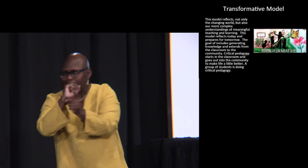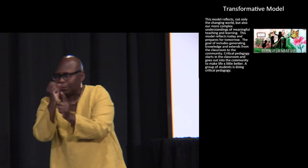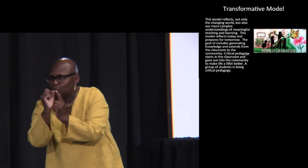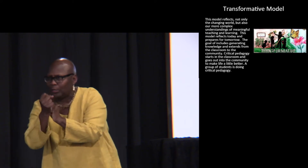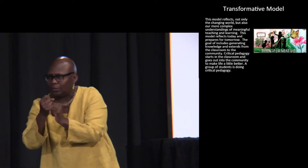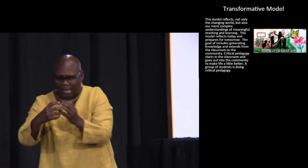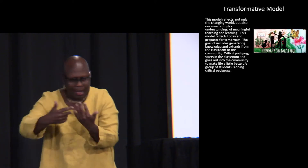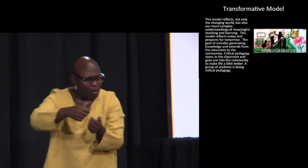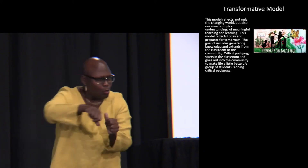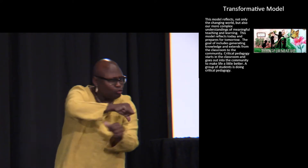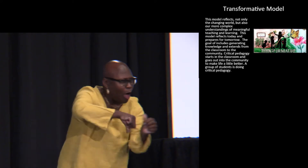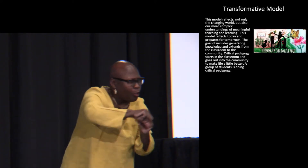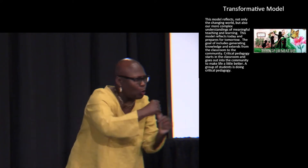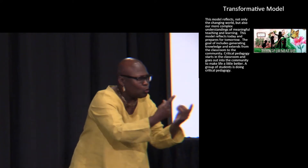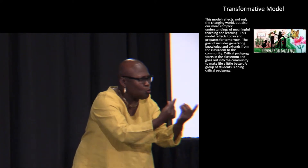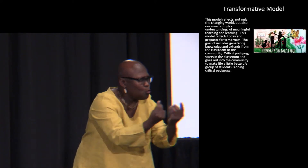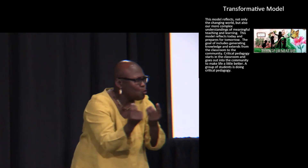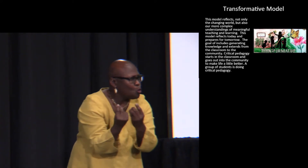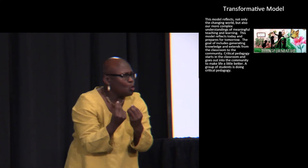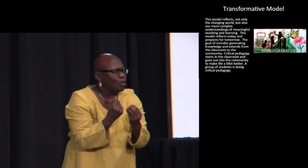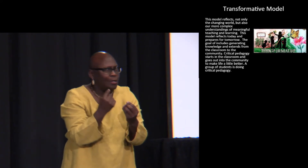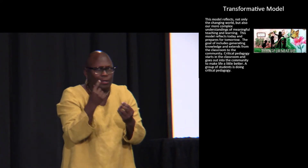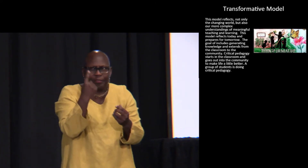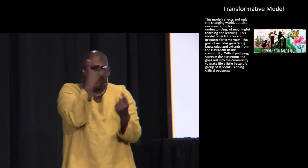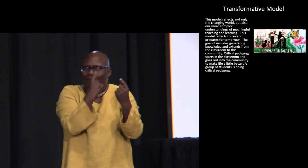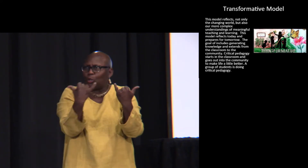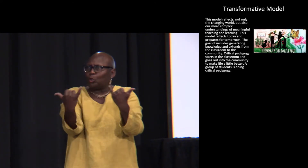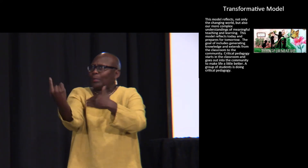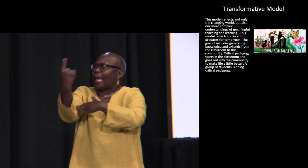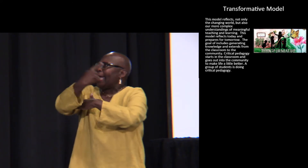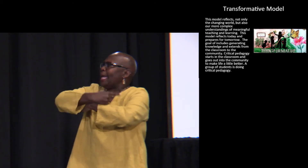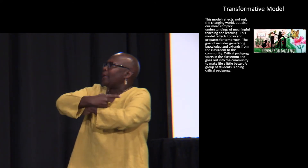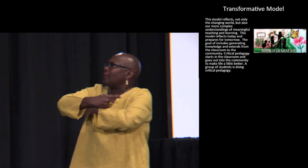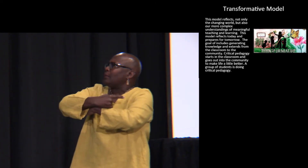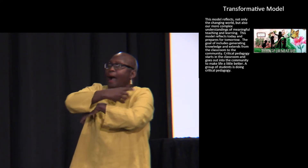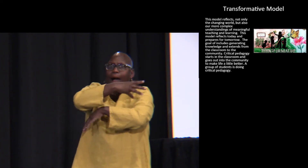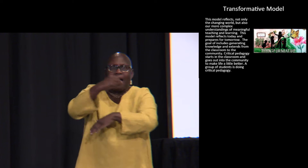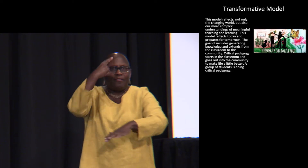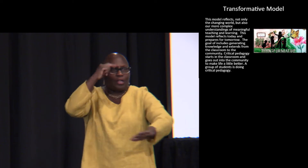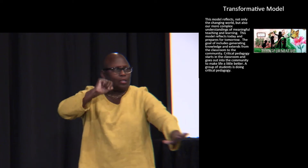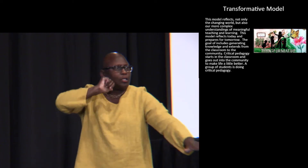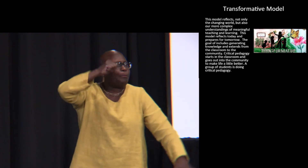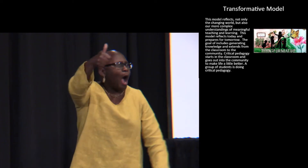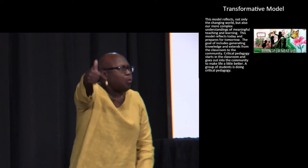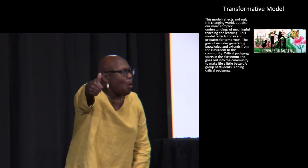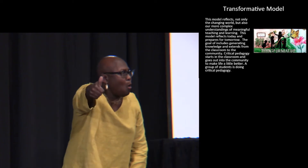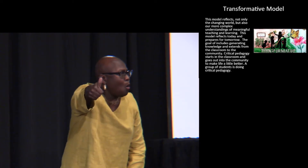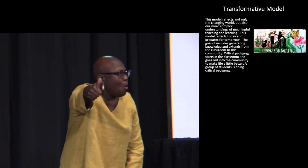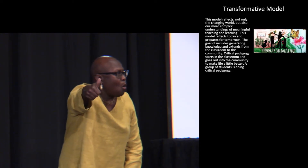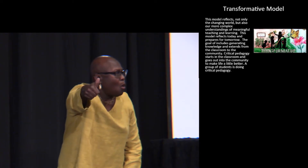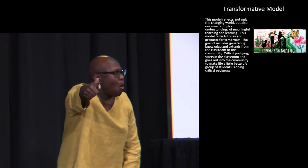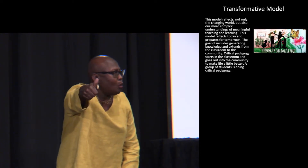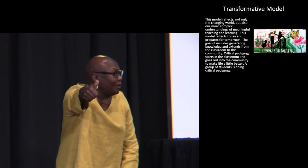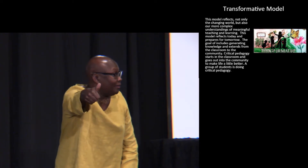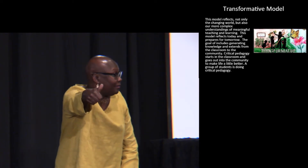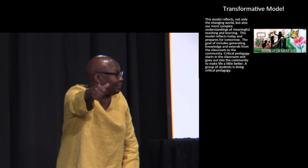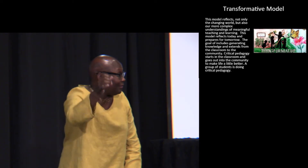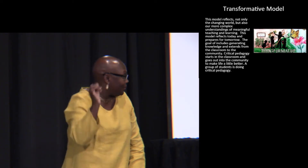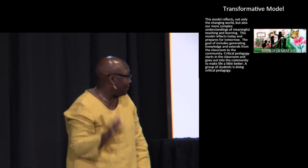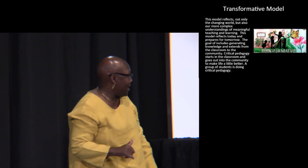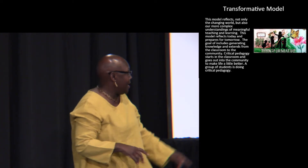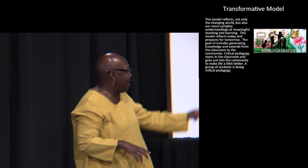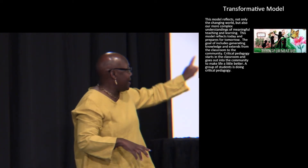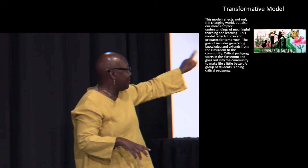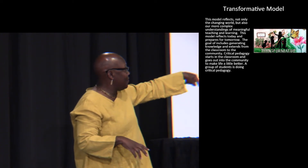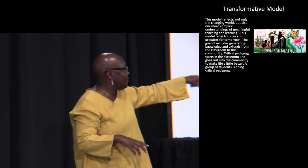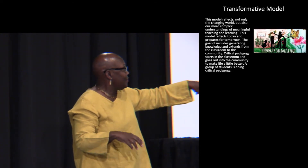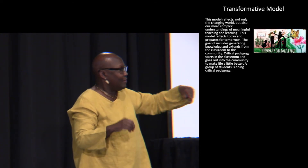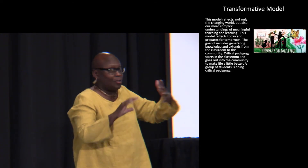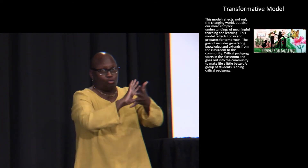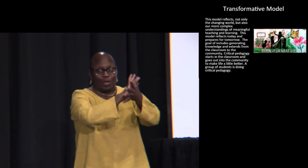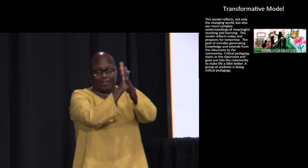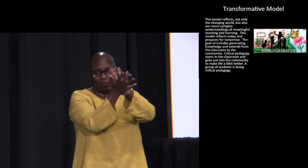And finally the transformative model is the most challenging approach and also the most effective.